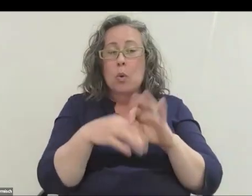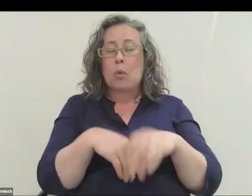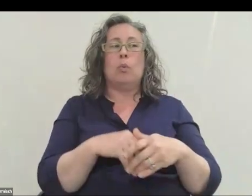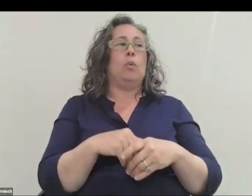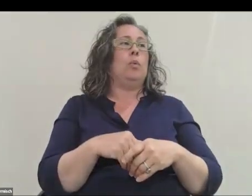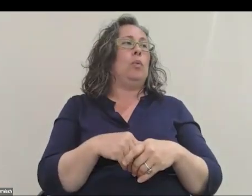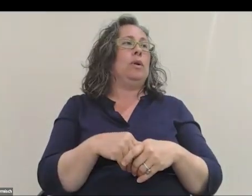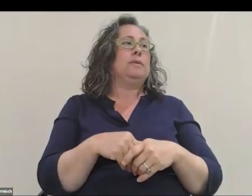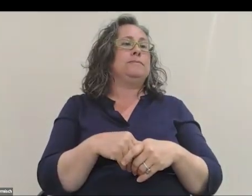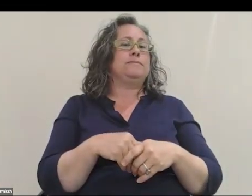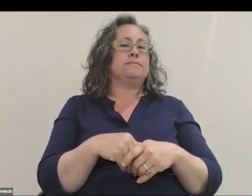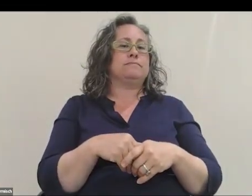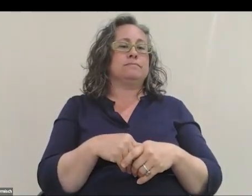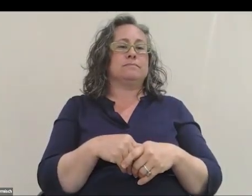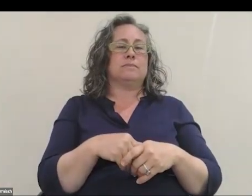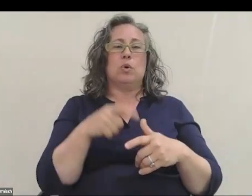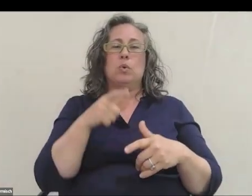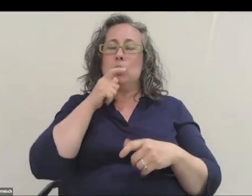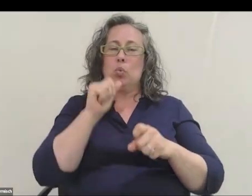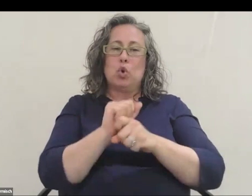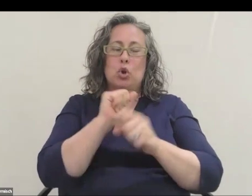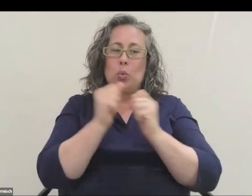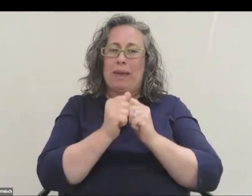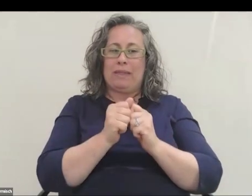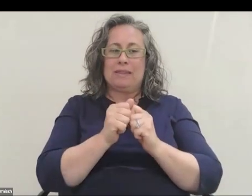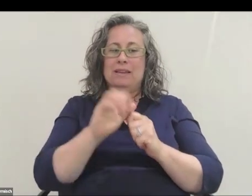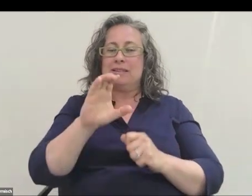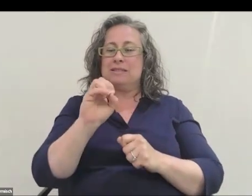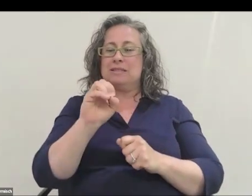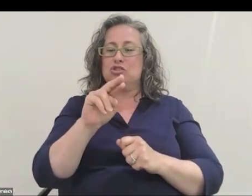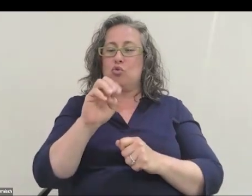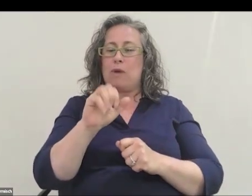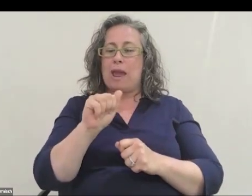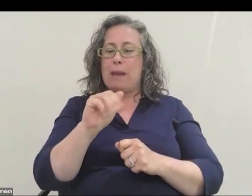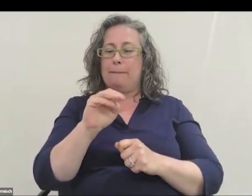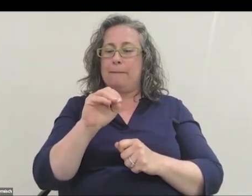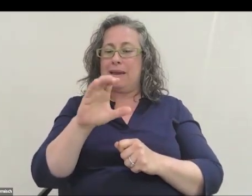or craft in lace, who work with ceramics.